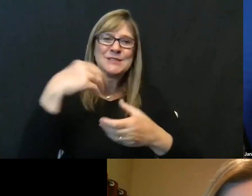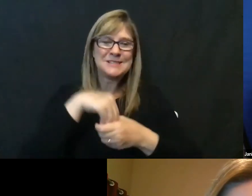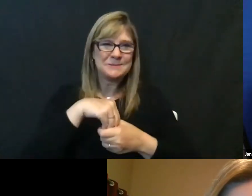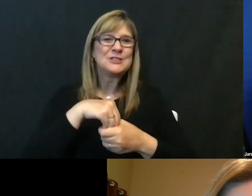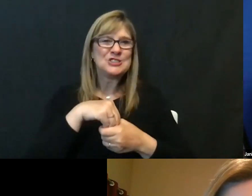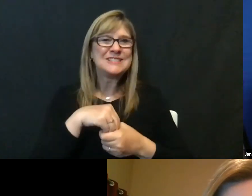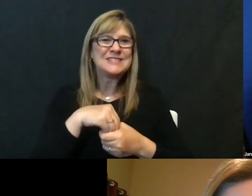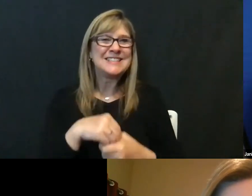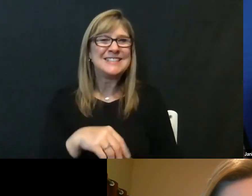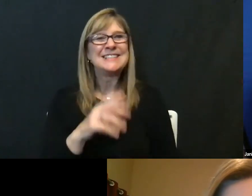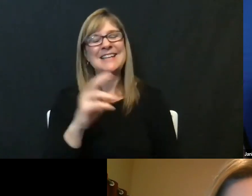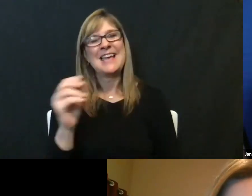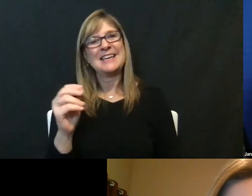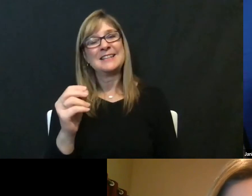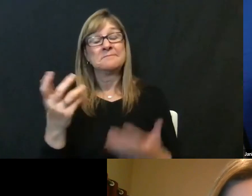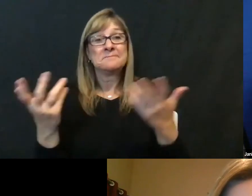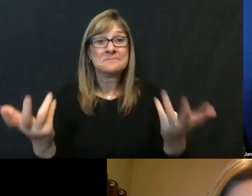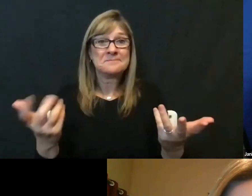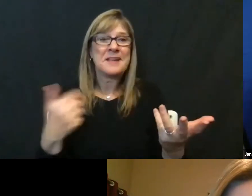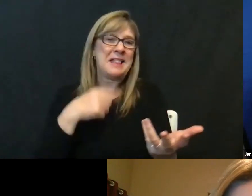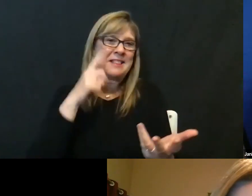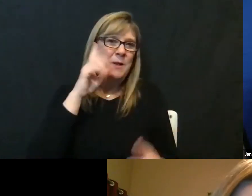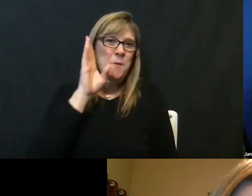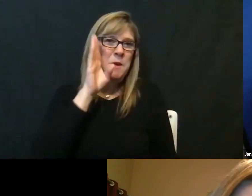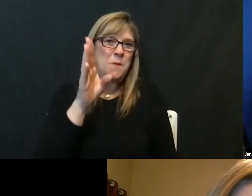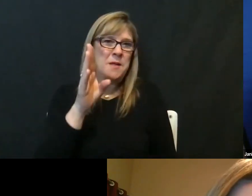and with that I think we're gonna close down this meeting